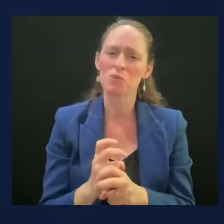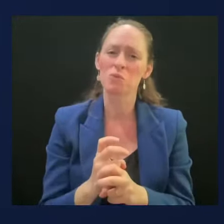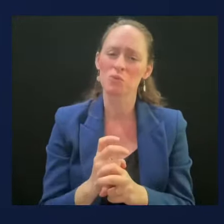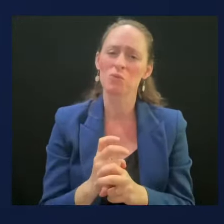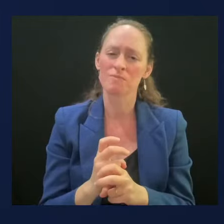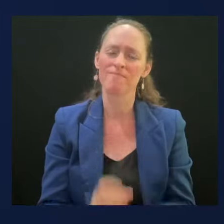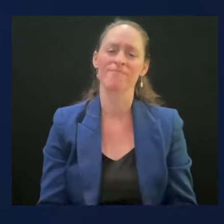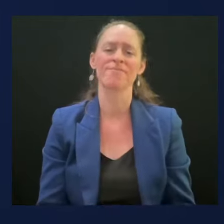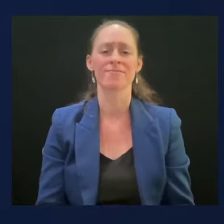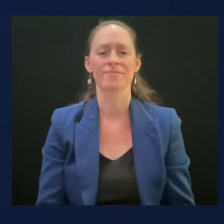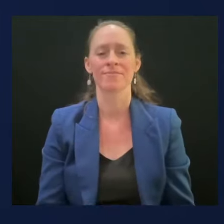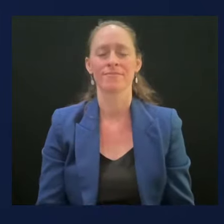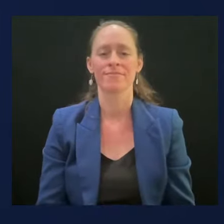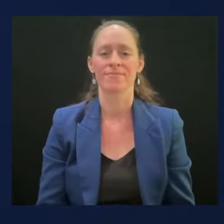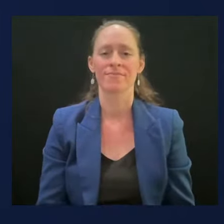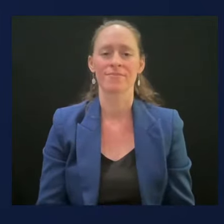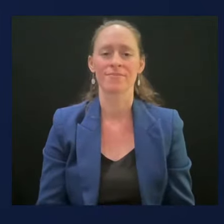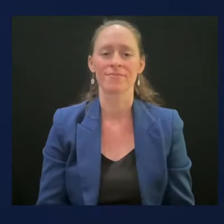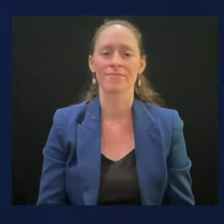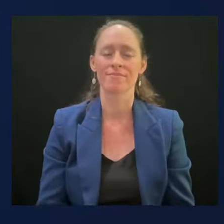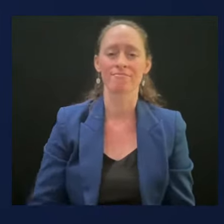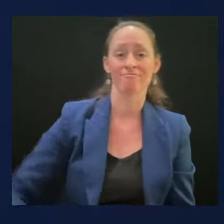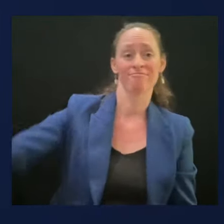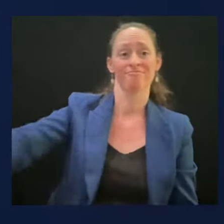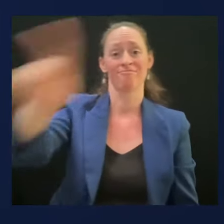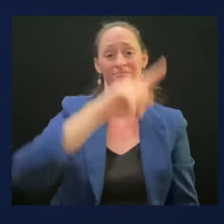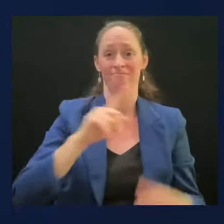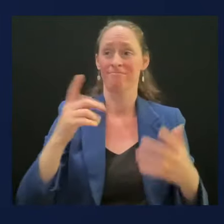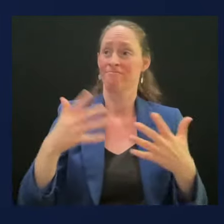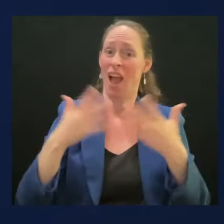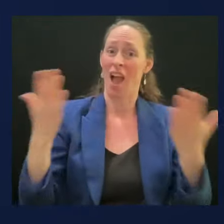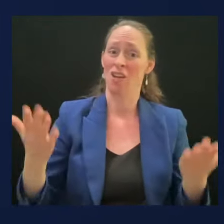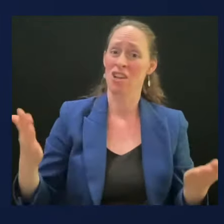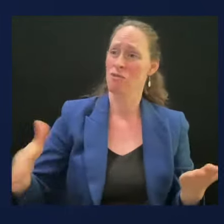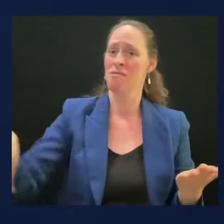one who wore the uniform, our Gold Star families,